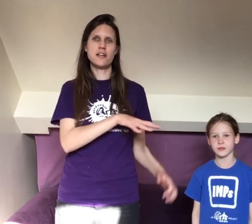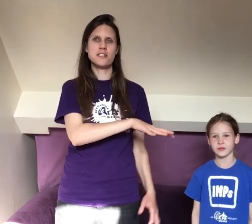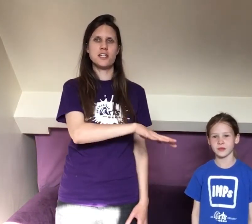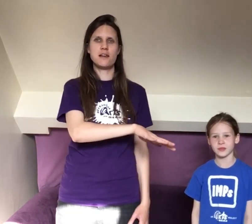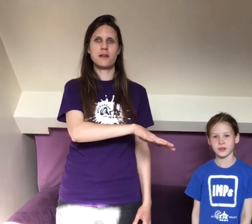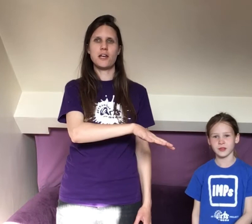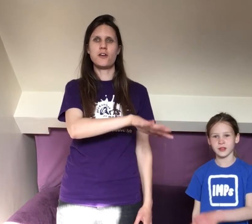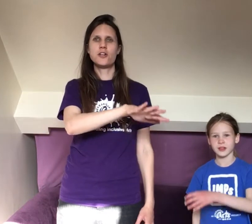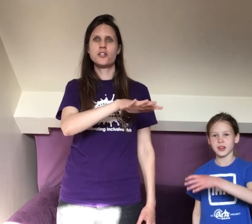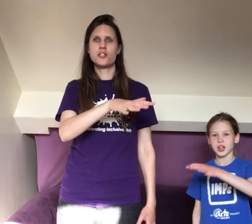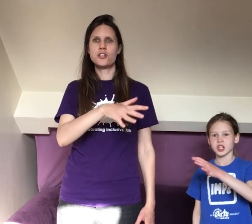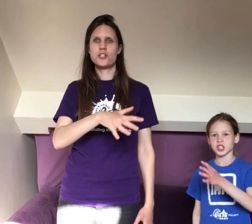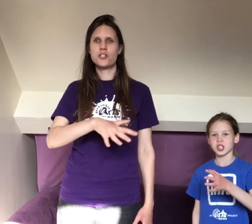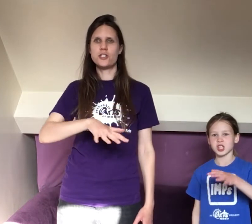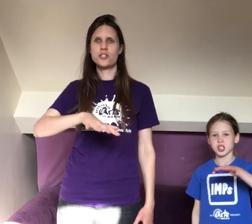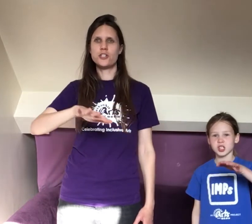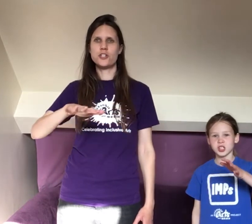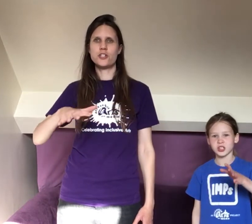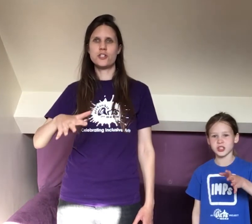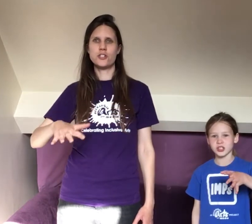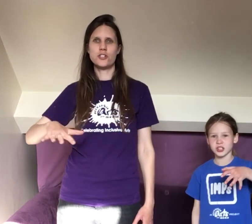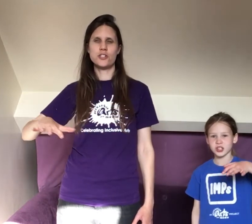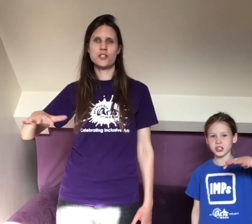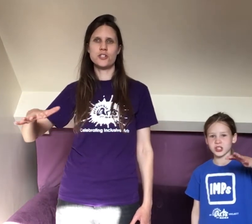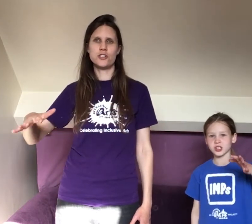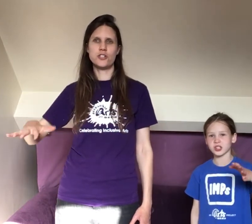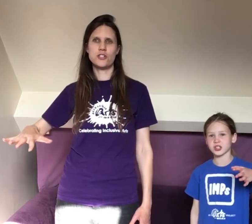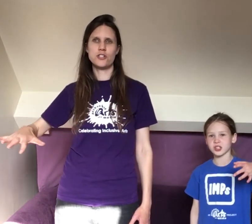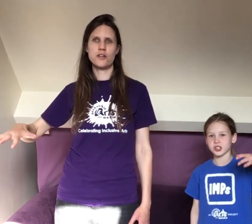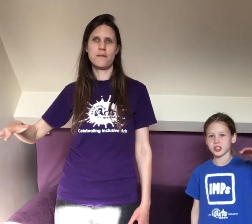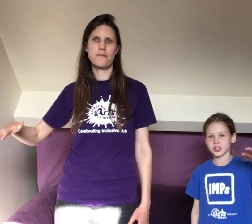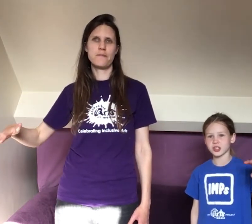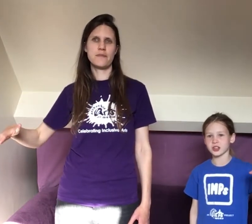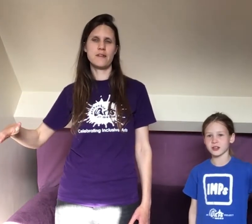So nice and gently we’re gonna go “SHHHH”.